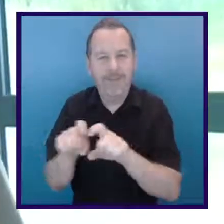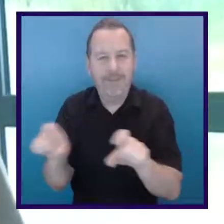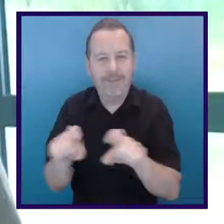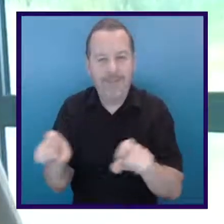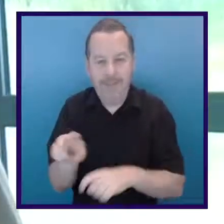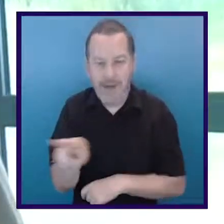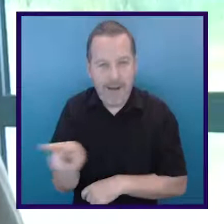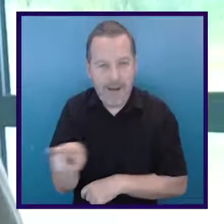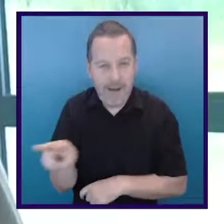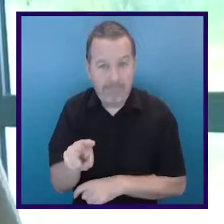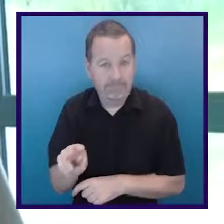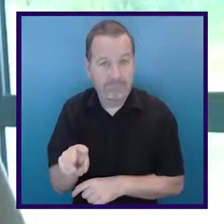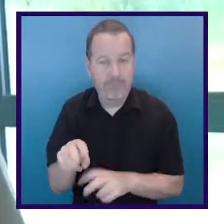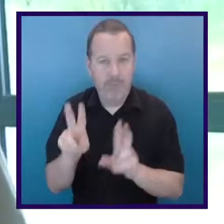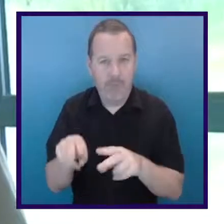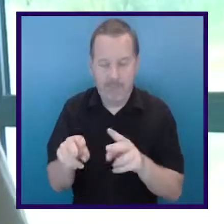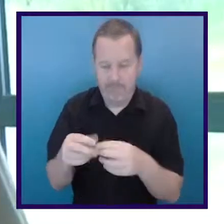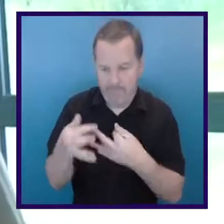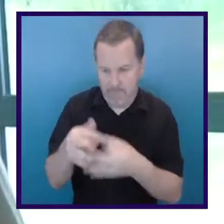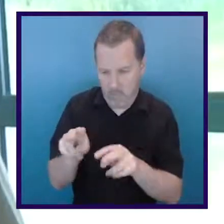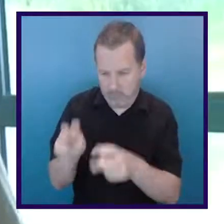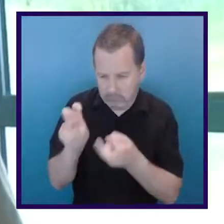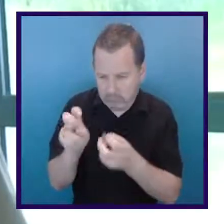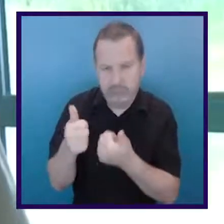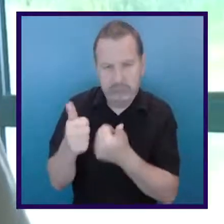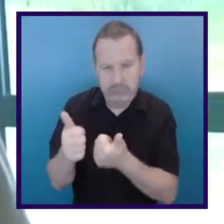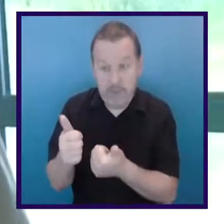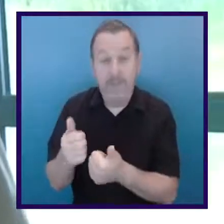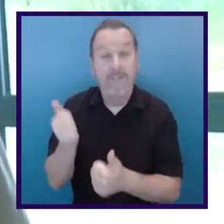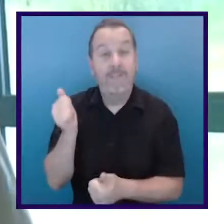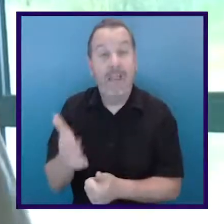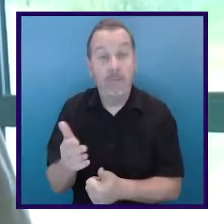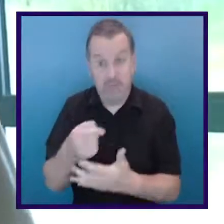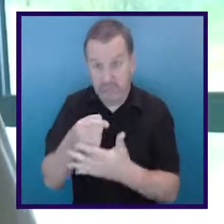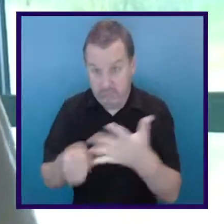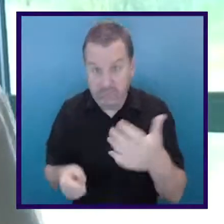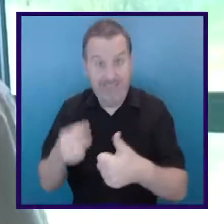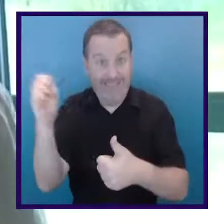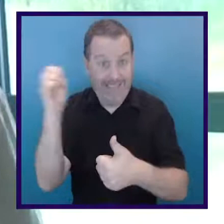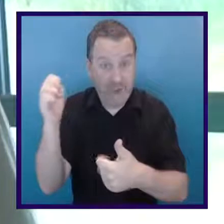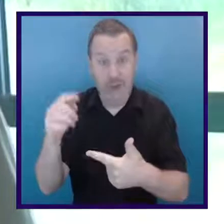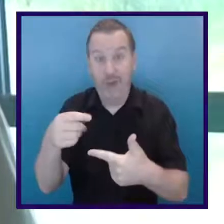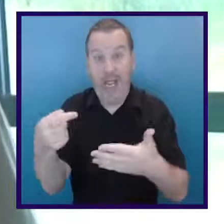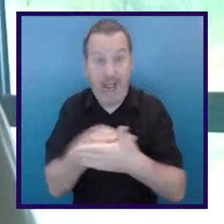you can follow the session, and these will be available in English, Arabic, French, Spanish,